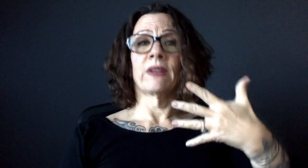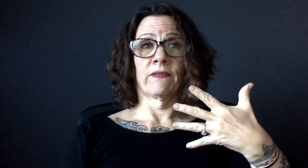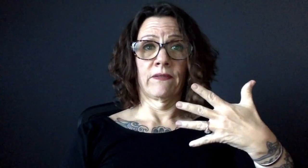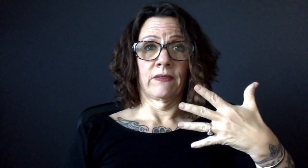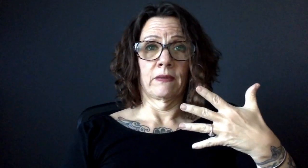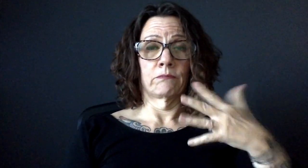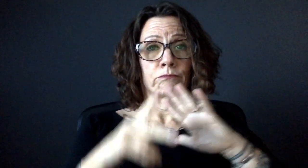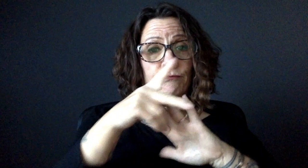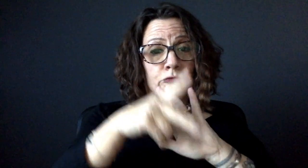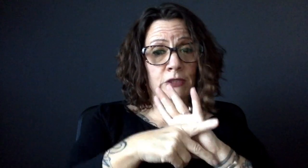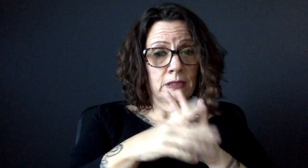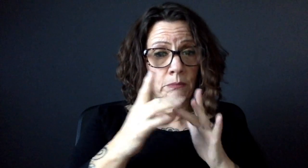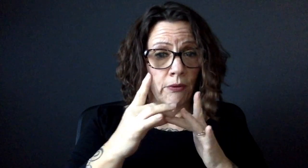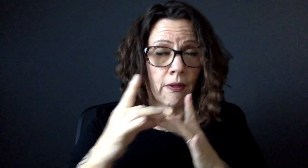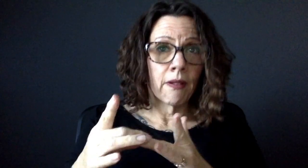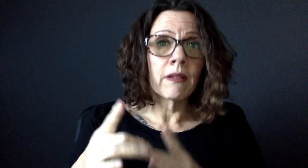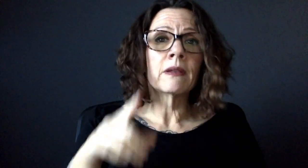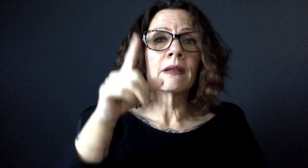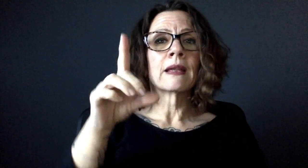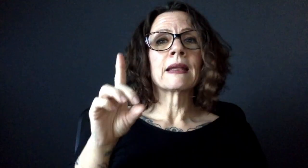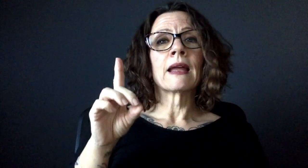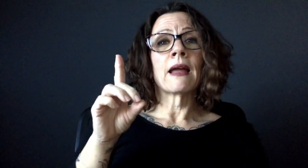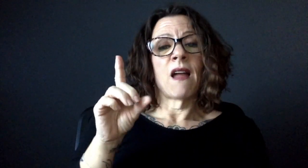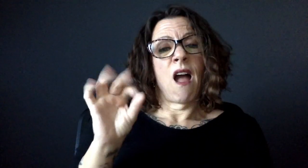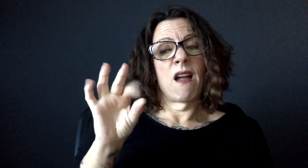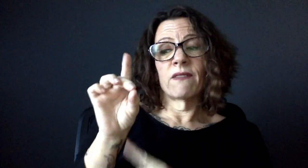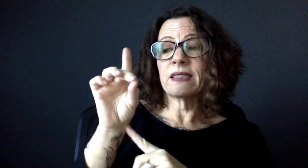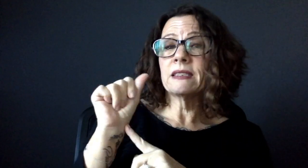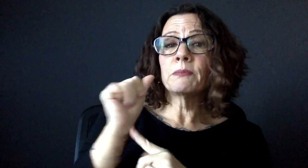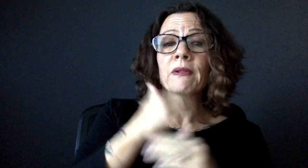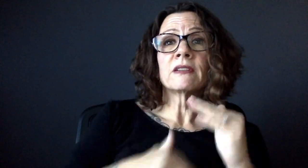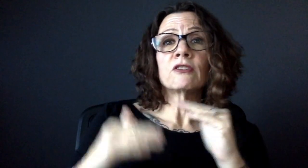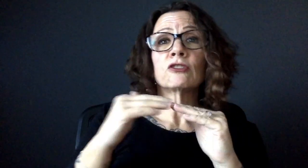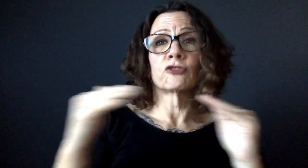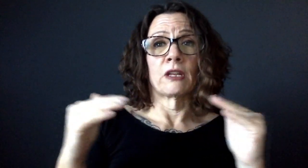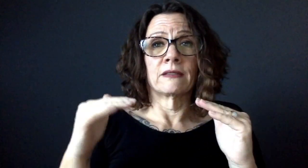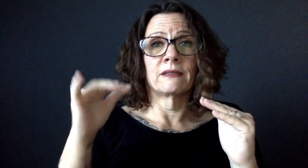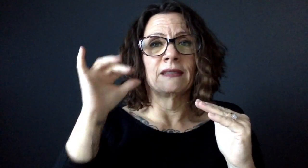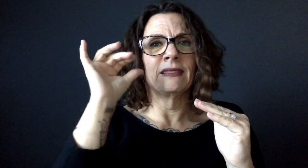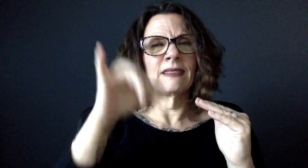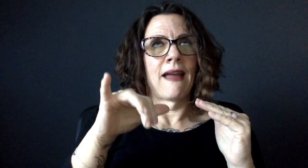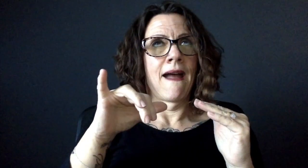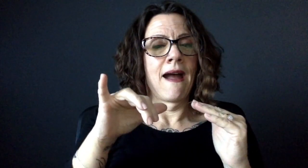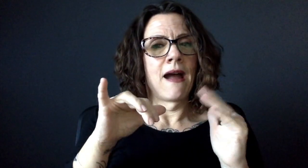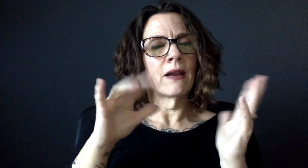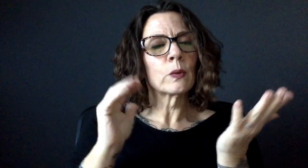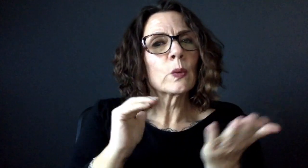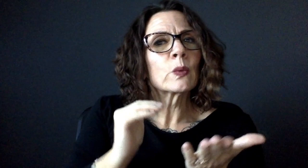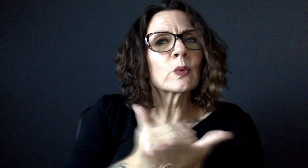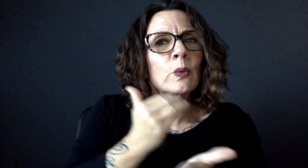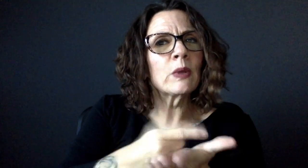The fifth principle of Disability Justice is a newly